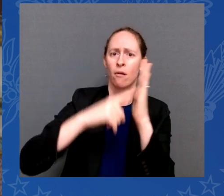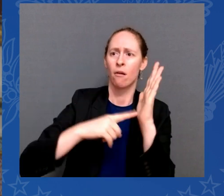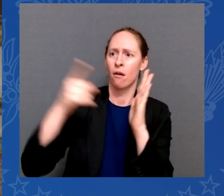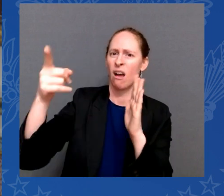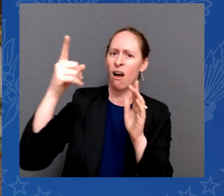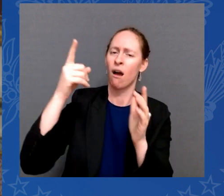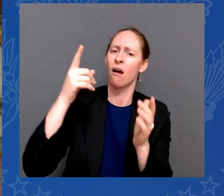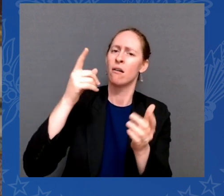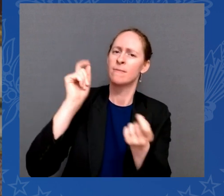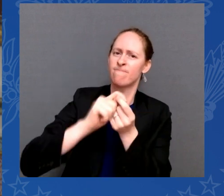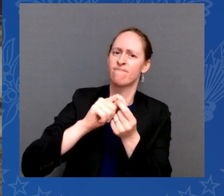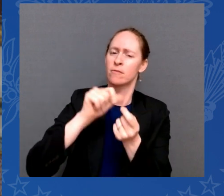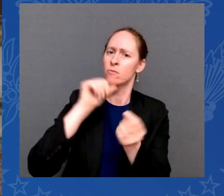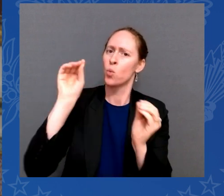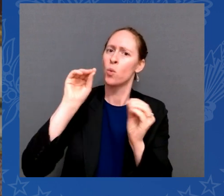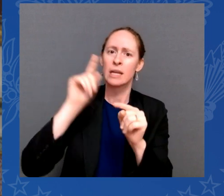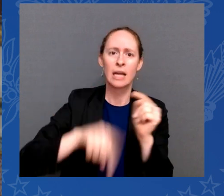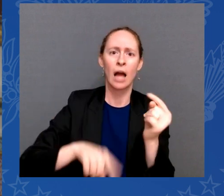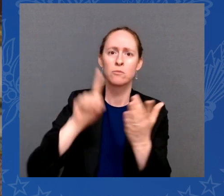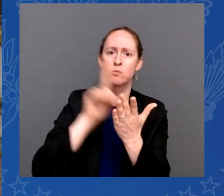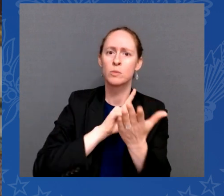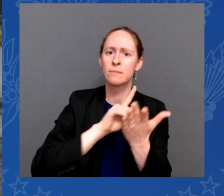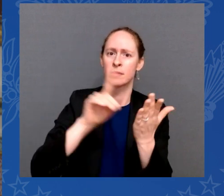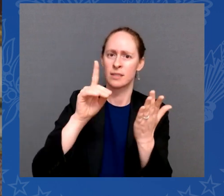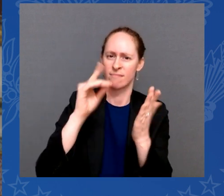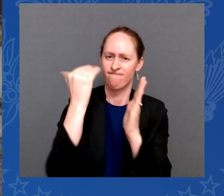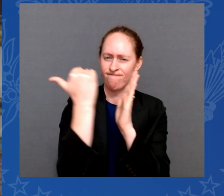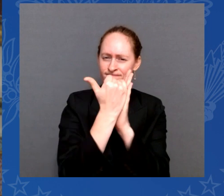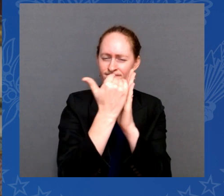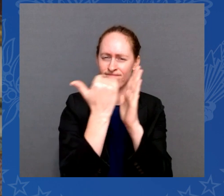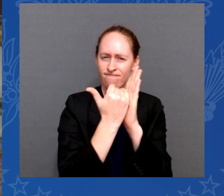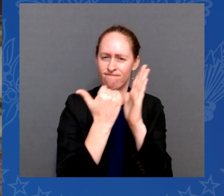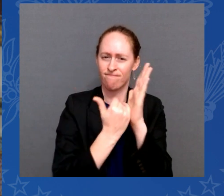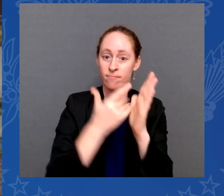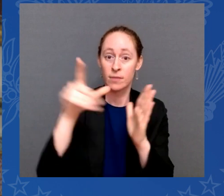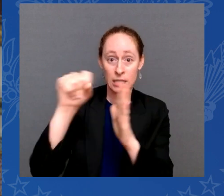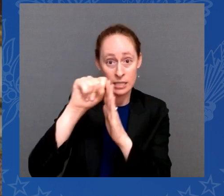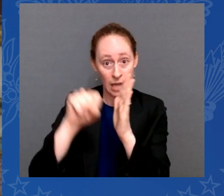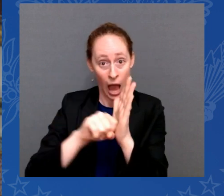does not mean your privacy can be tossed to the wind or you can be discriminated against.